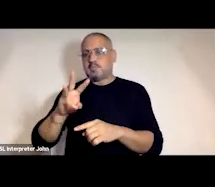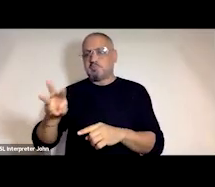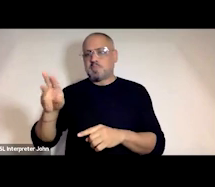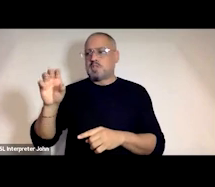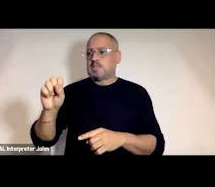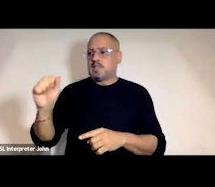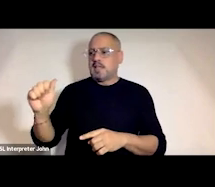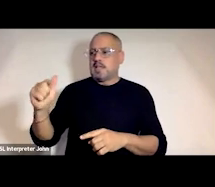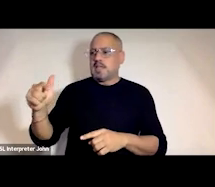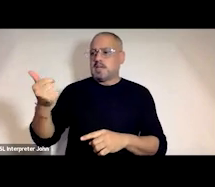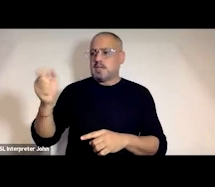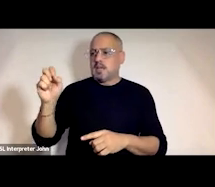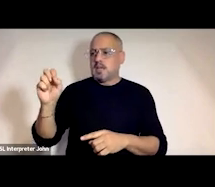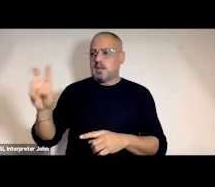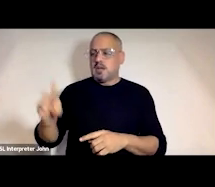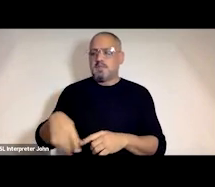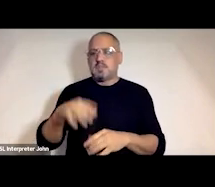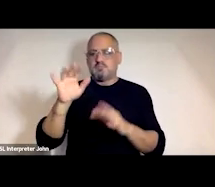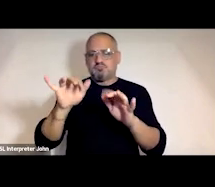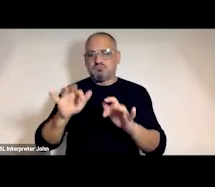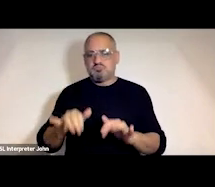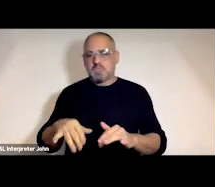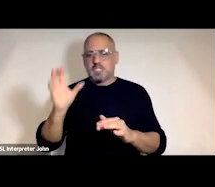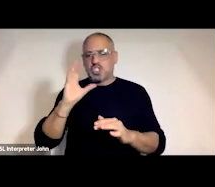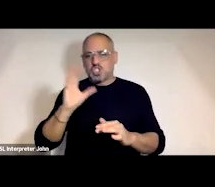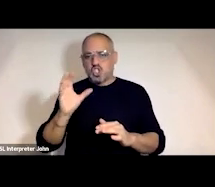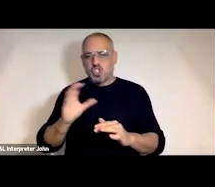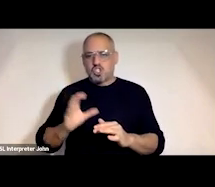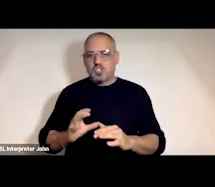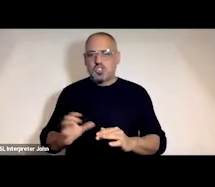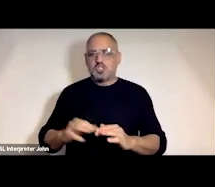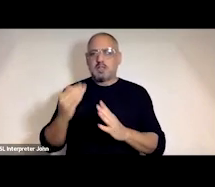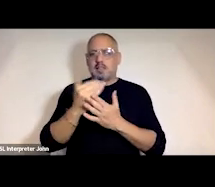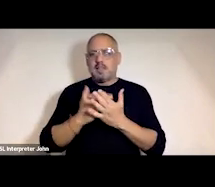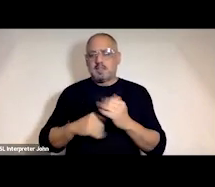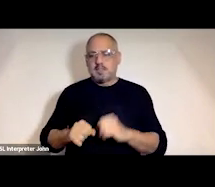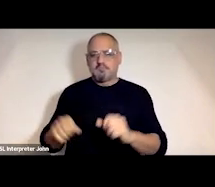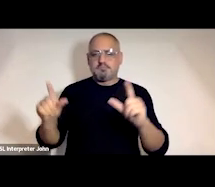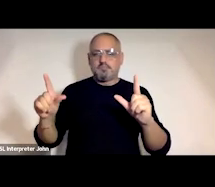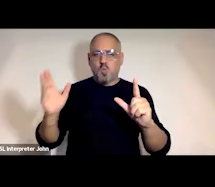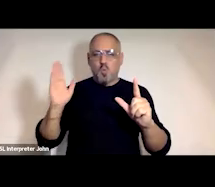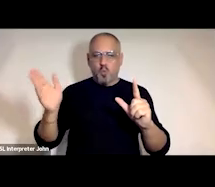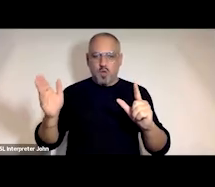look and type in their search engine box listings, and you'll come up with adult listings